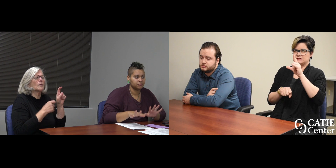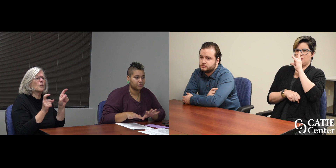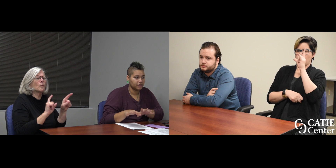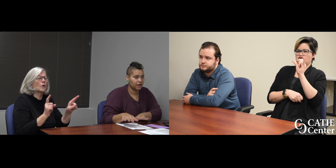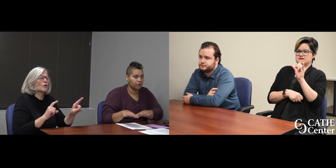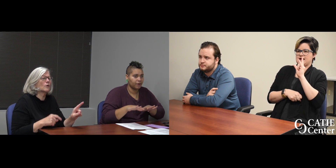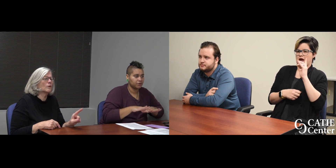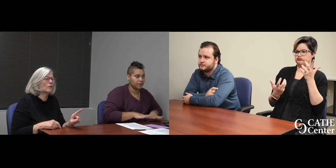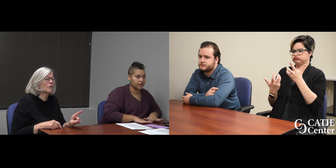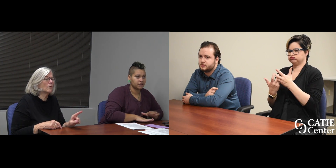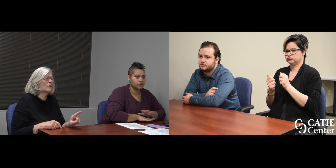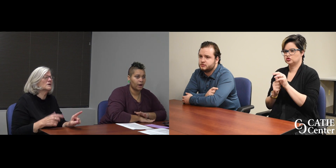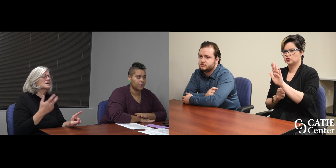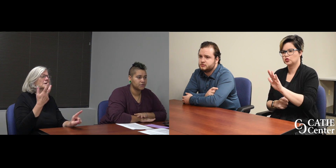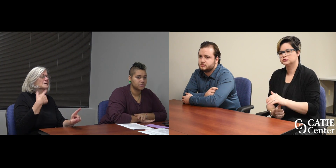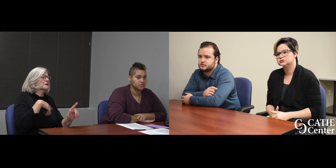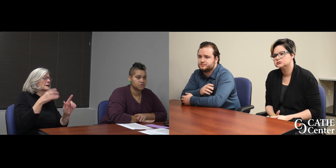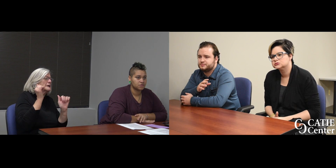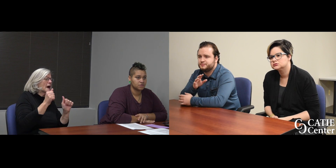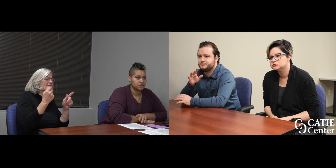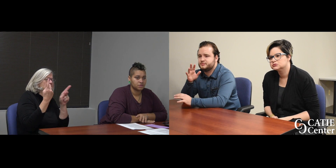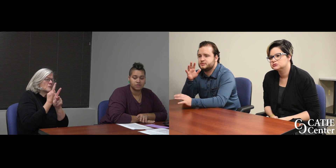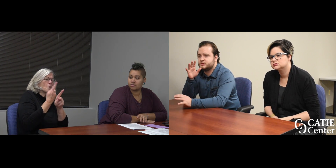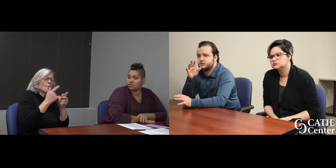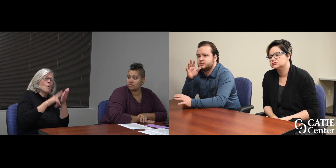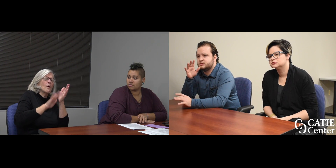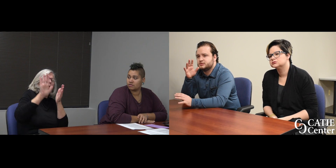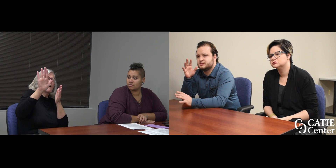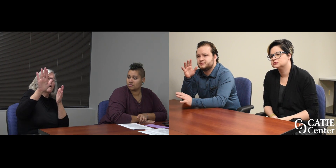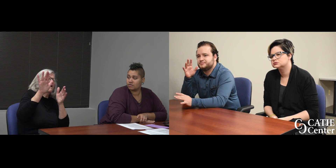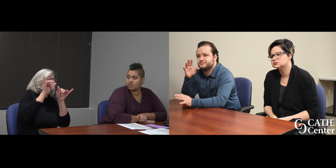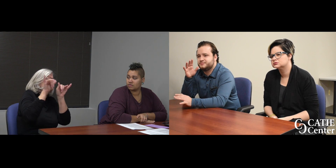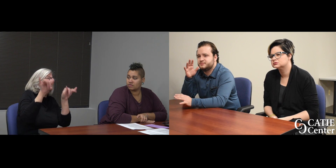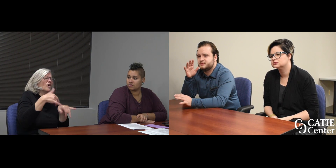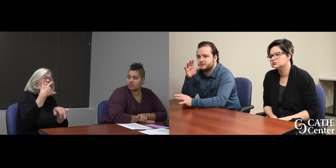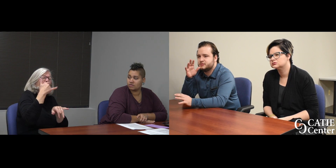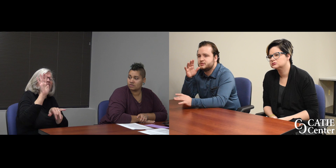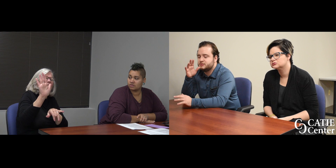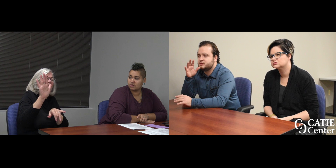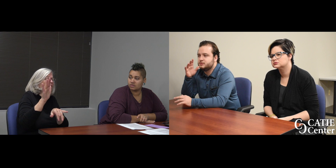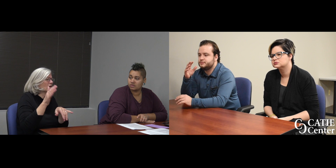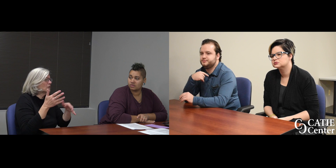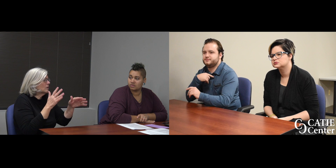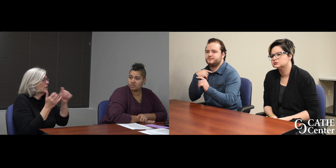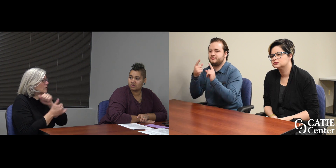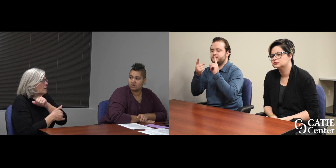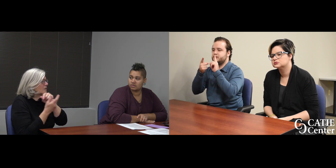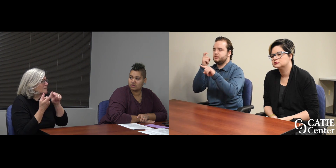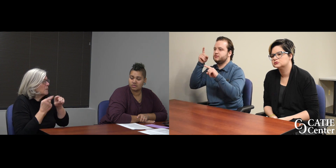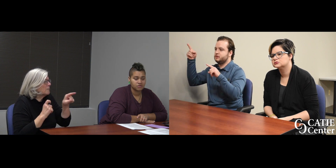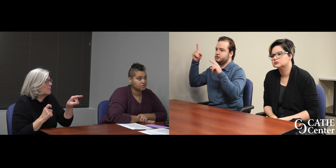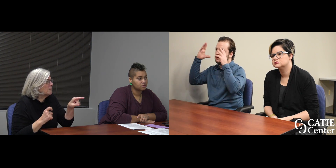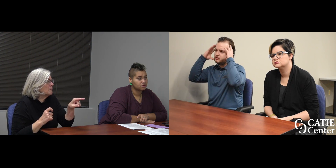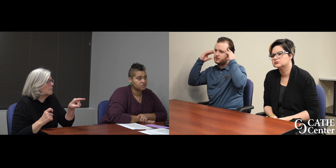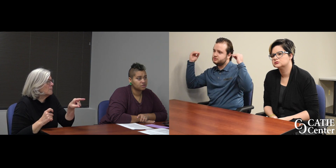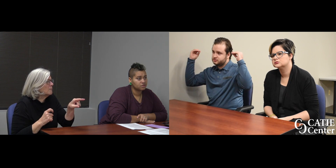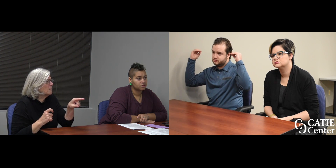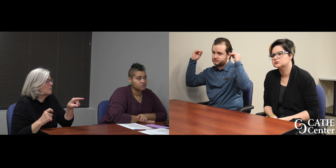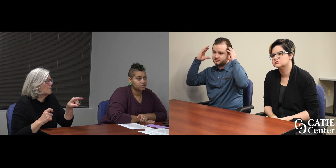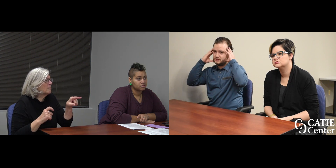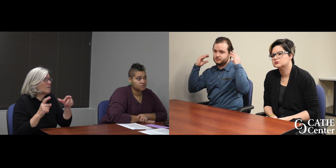and how it might apply to our case?